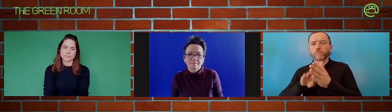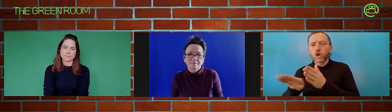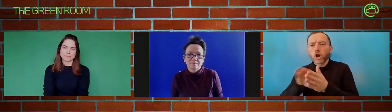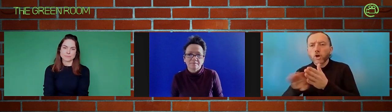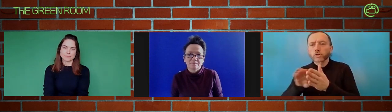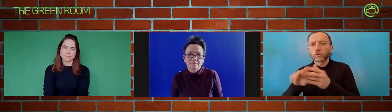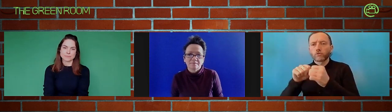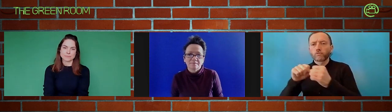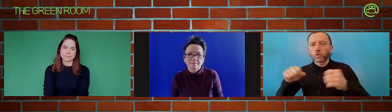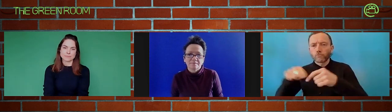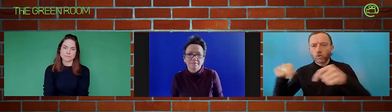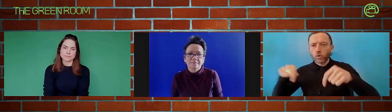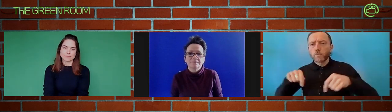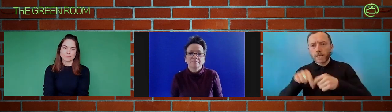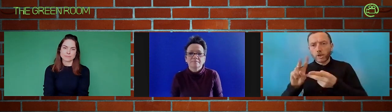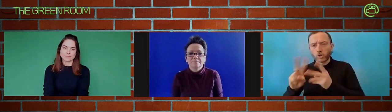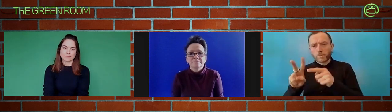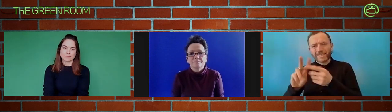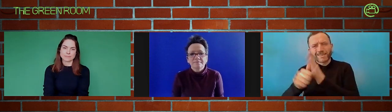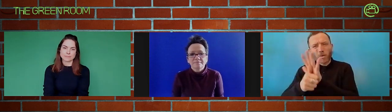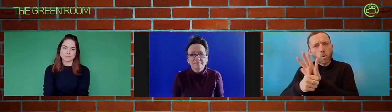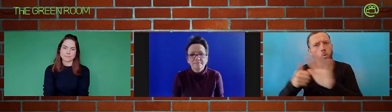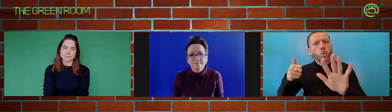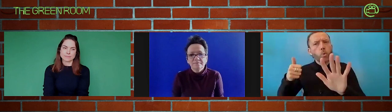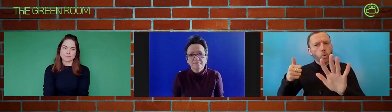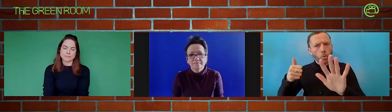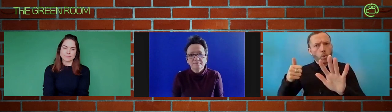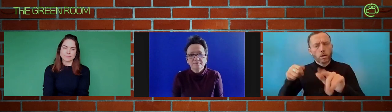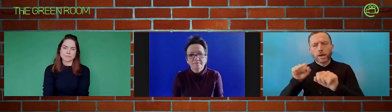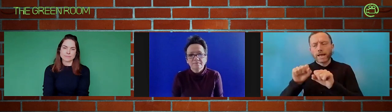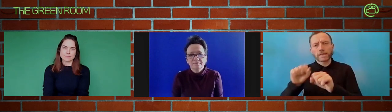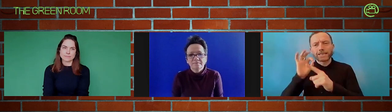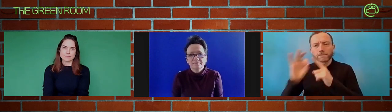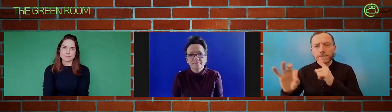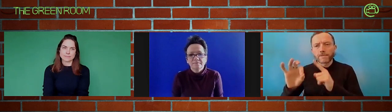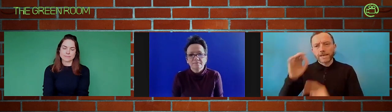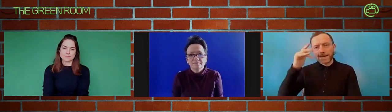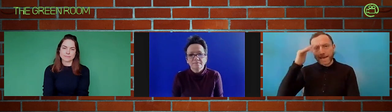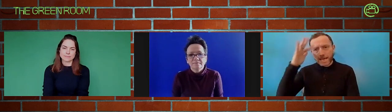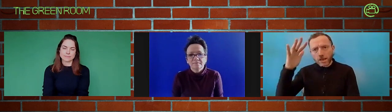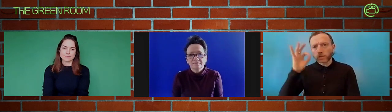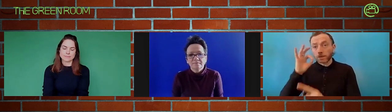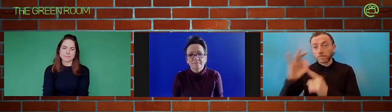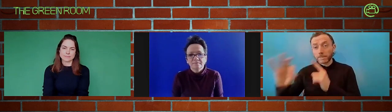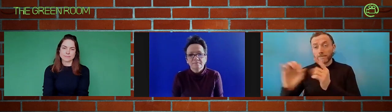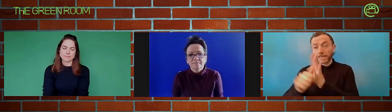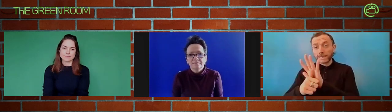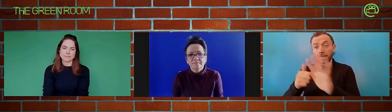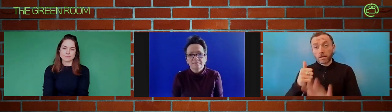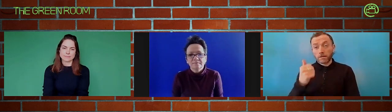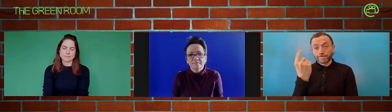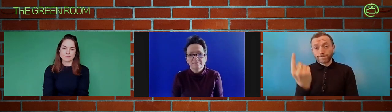And that it has an ethos and a skill of its own and I think